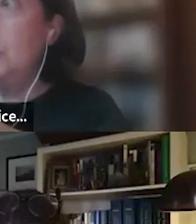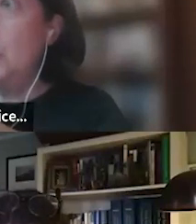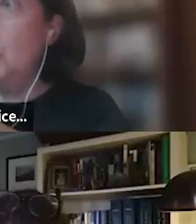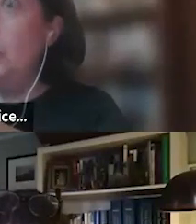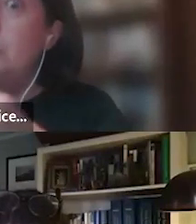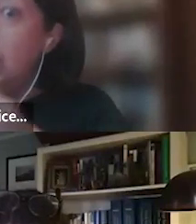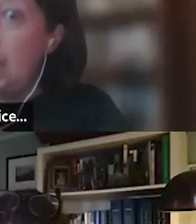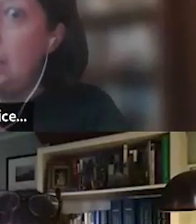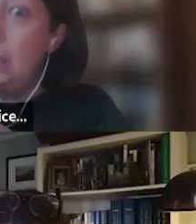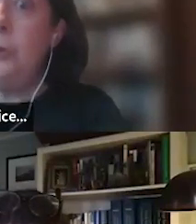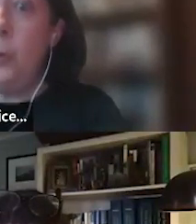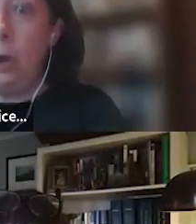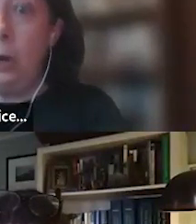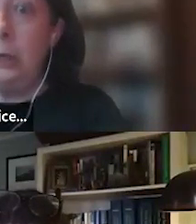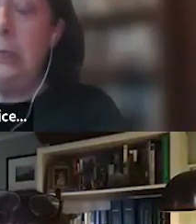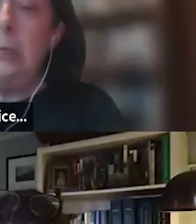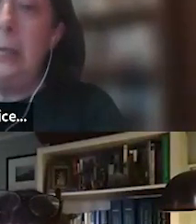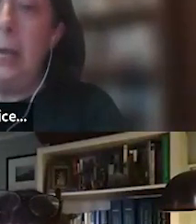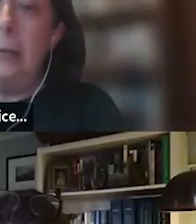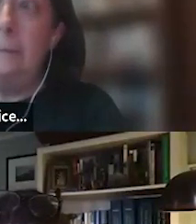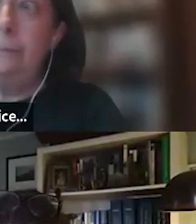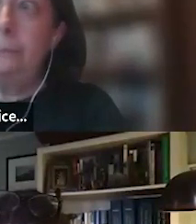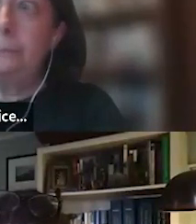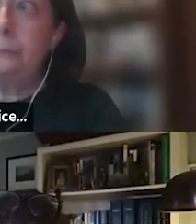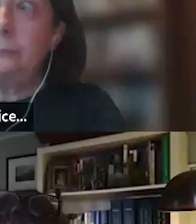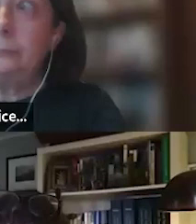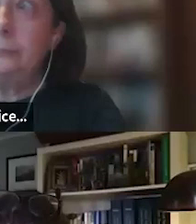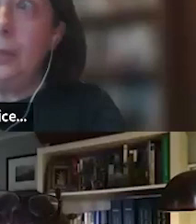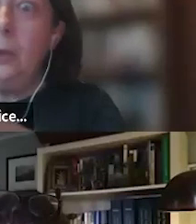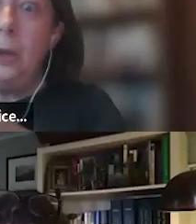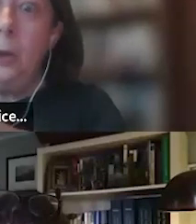So, again, if you are awarded those Title II benefits,